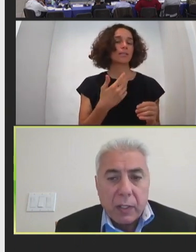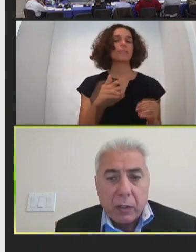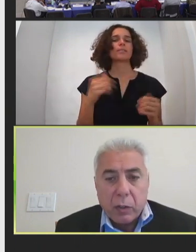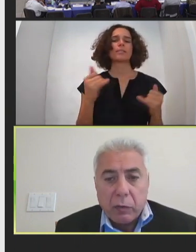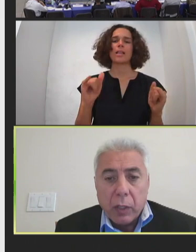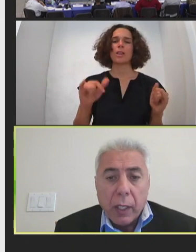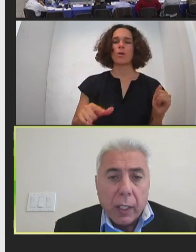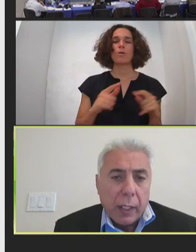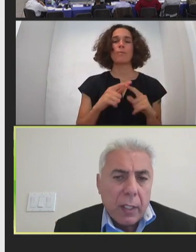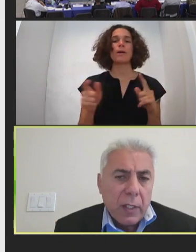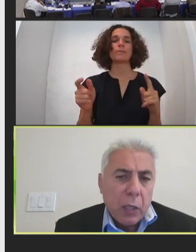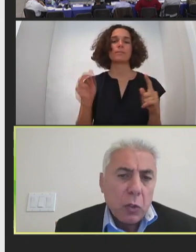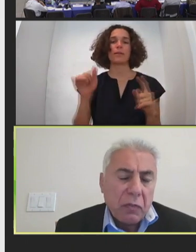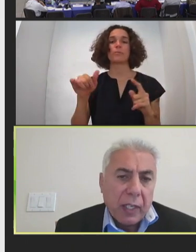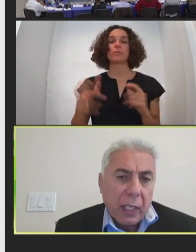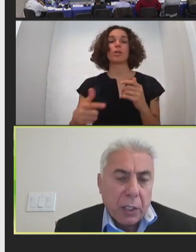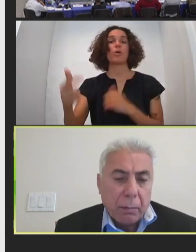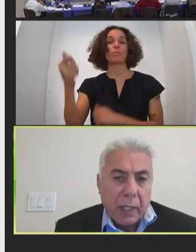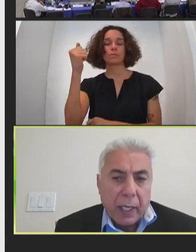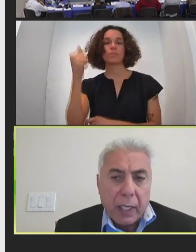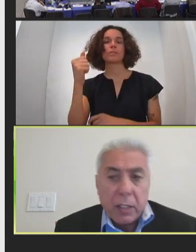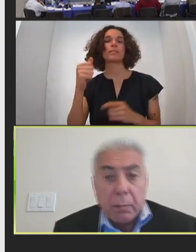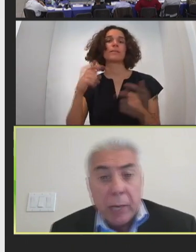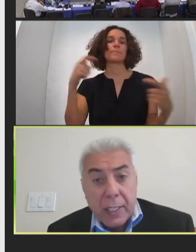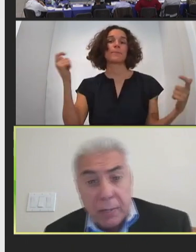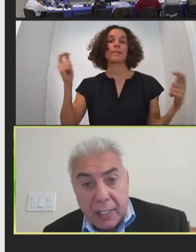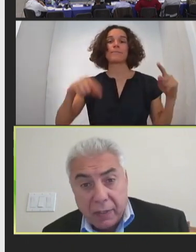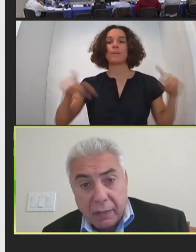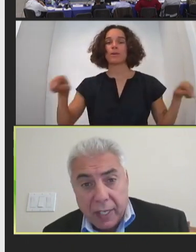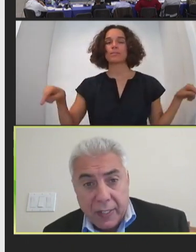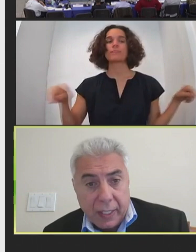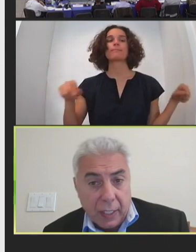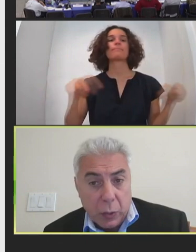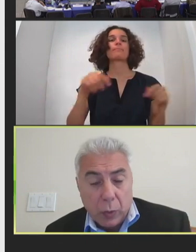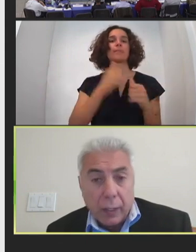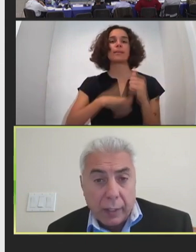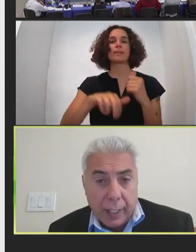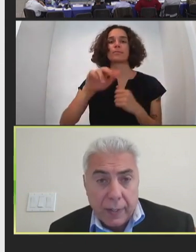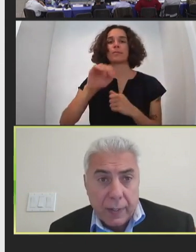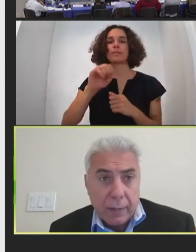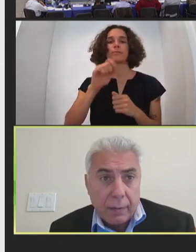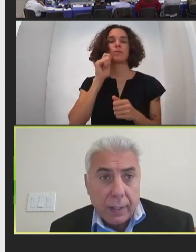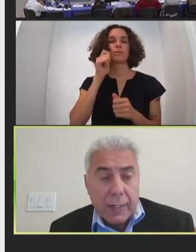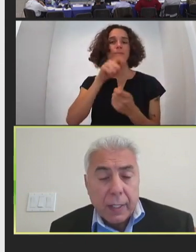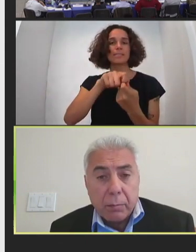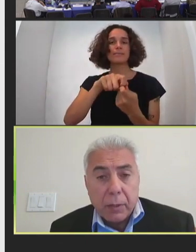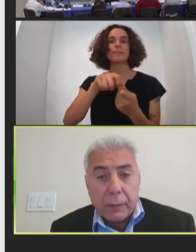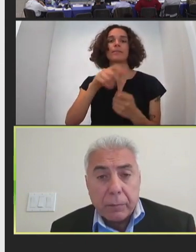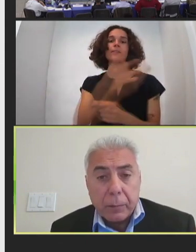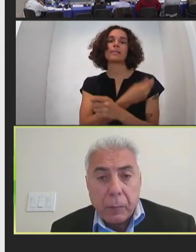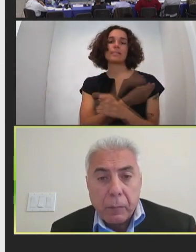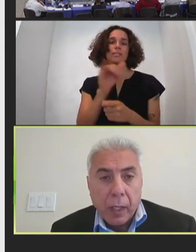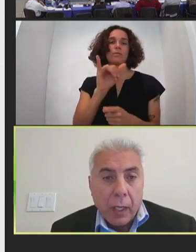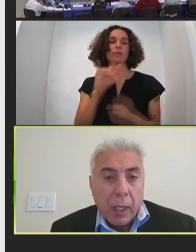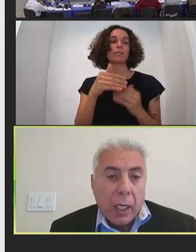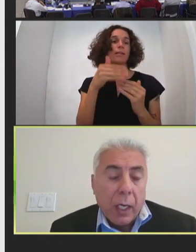interval. And there is a huge variation by race, by specific vaccine as well. Next slide, please.